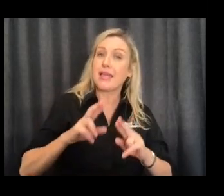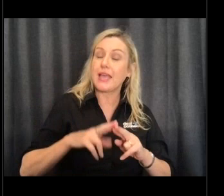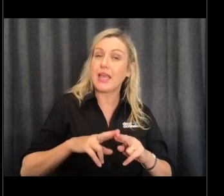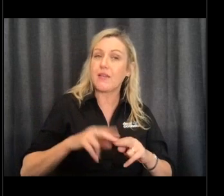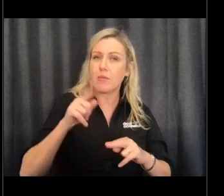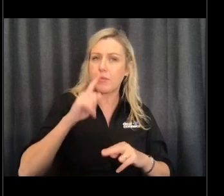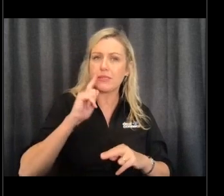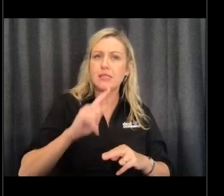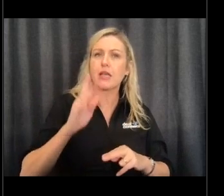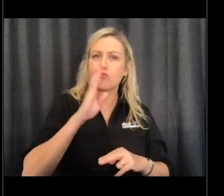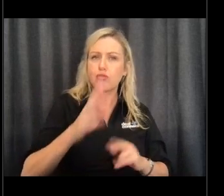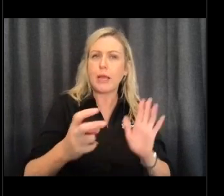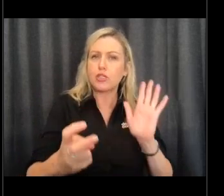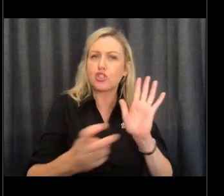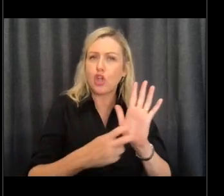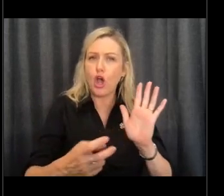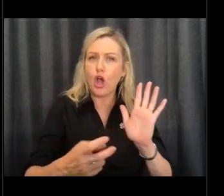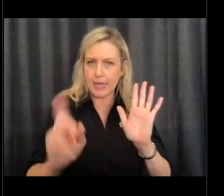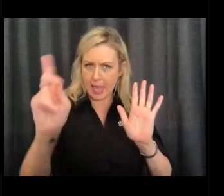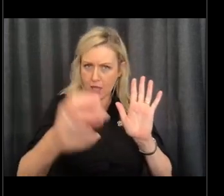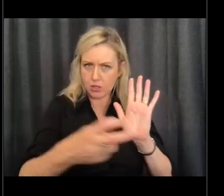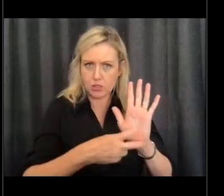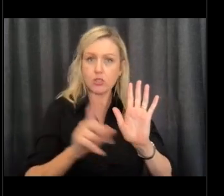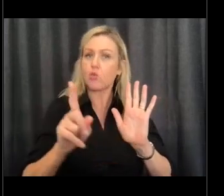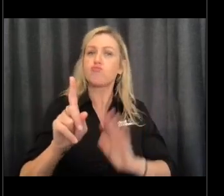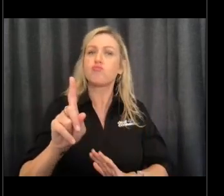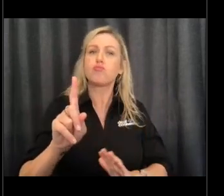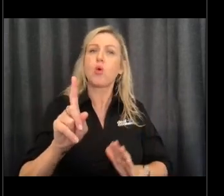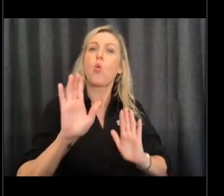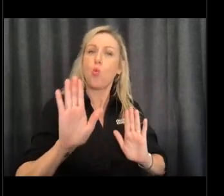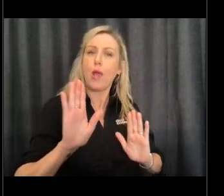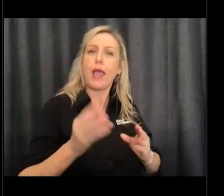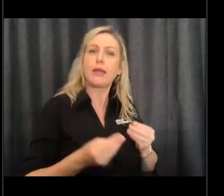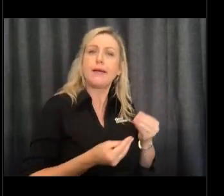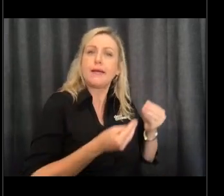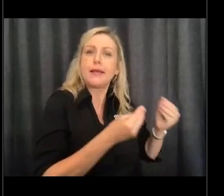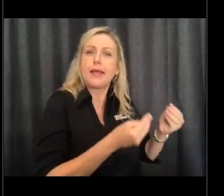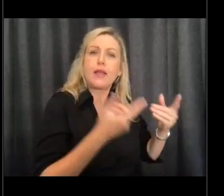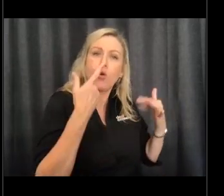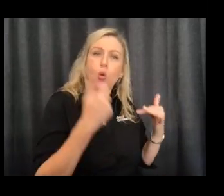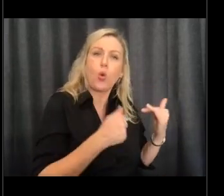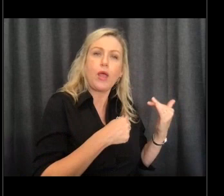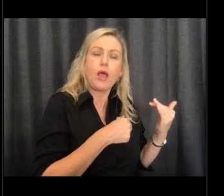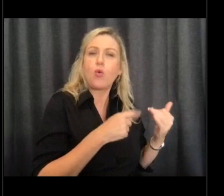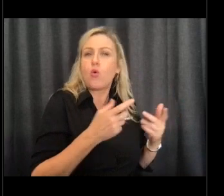it away and get it reviewed by somebody else in the family or you when you've got a clear